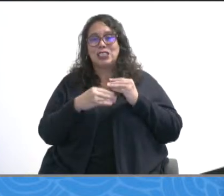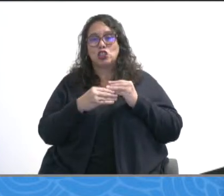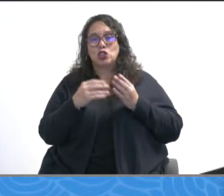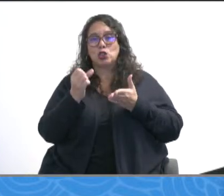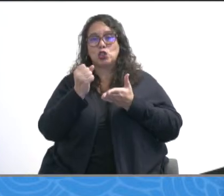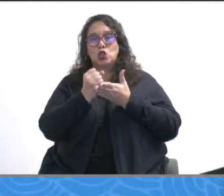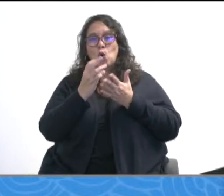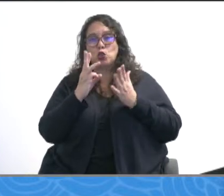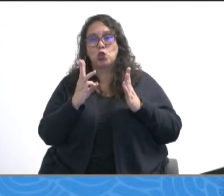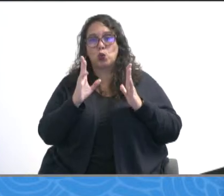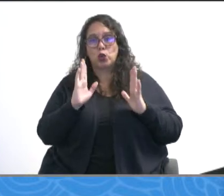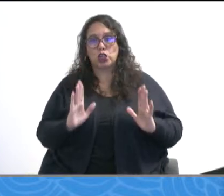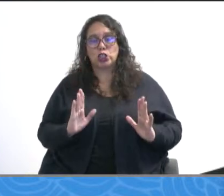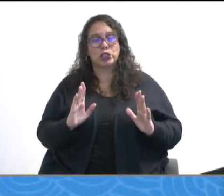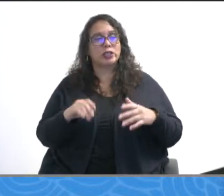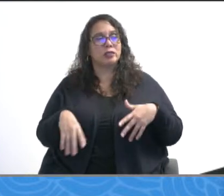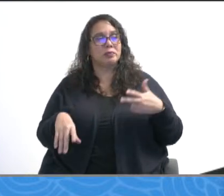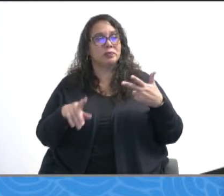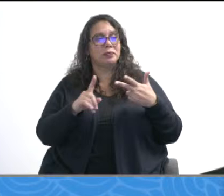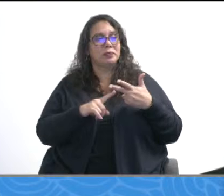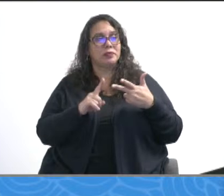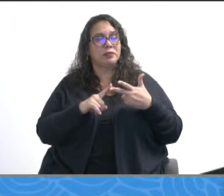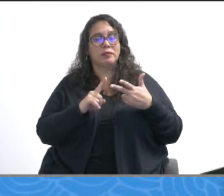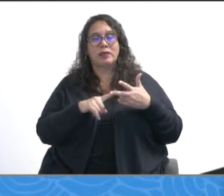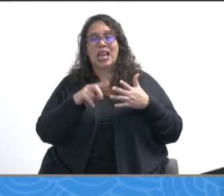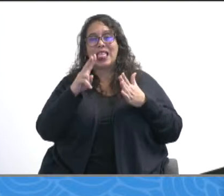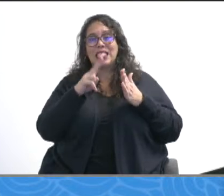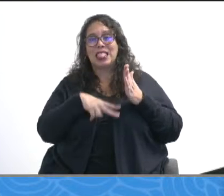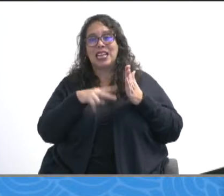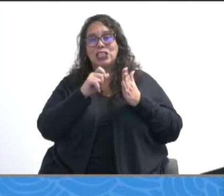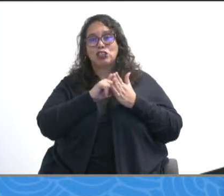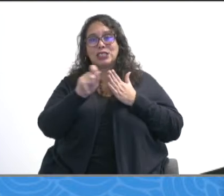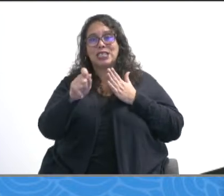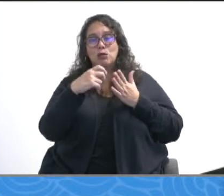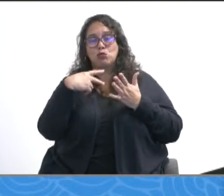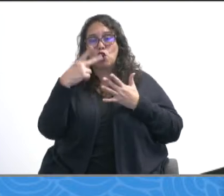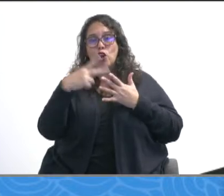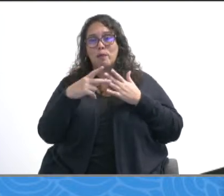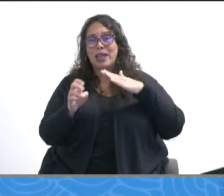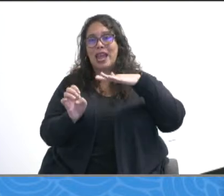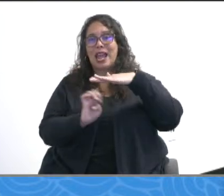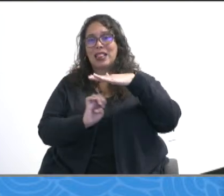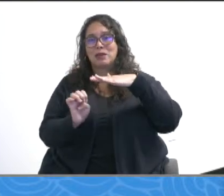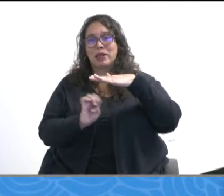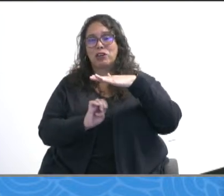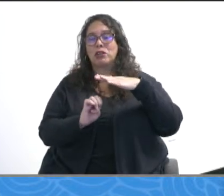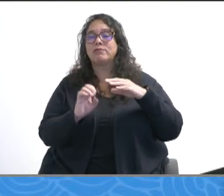Our literacy program, that is at our elementary sites, we've be been able to expand that as well,